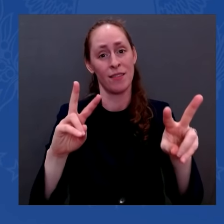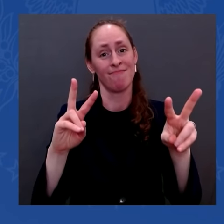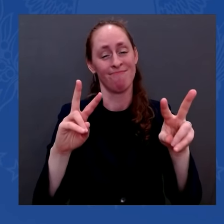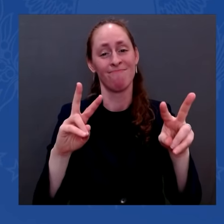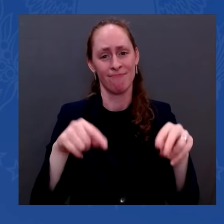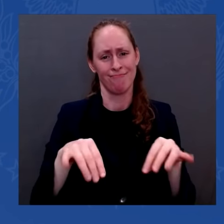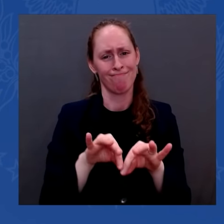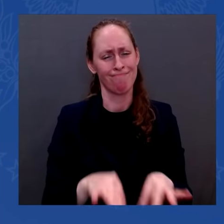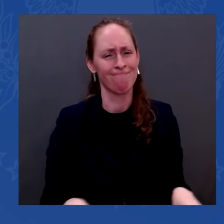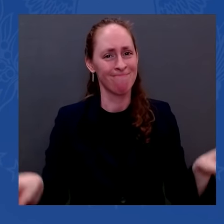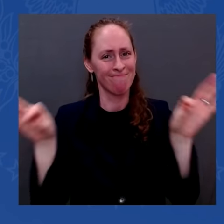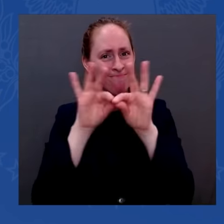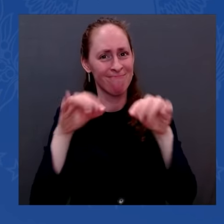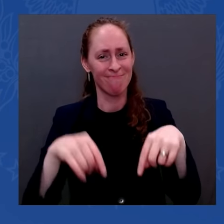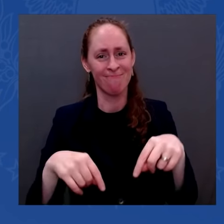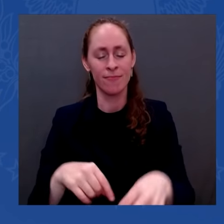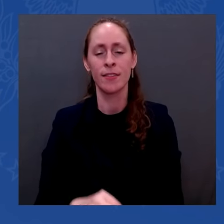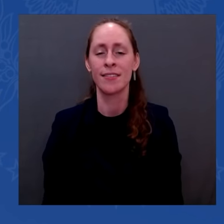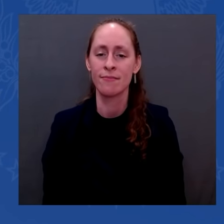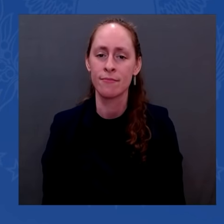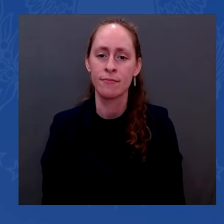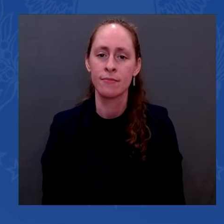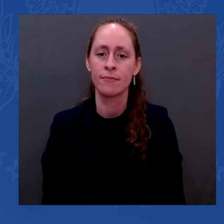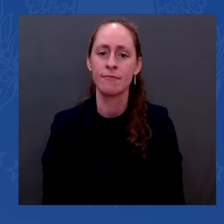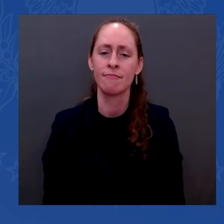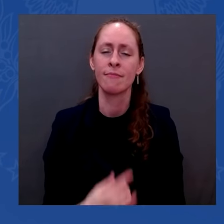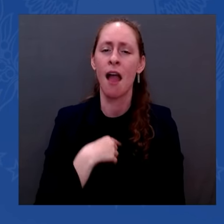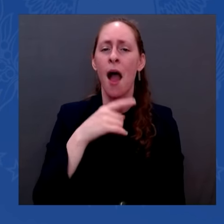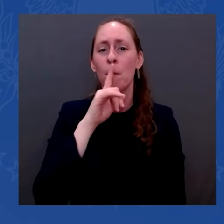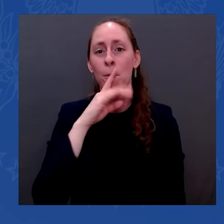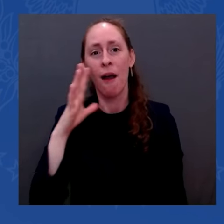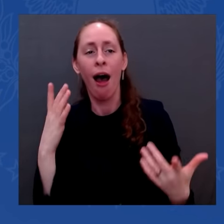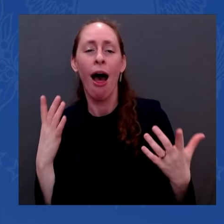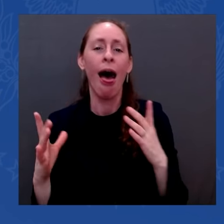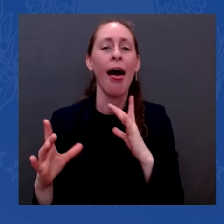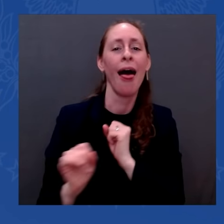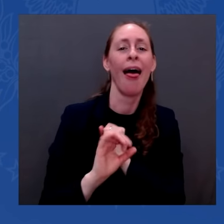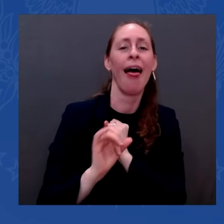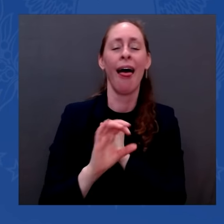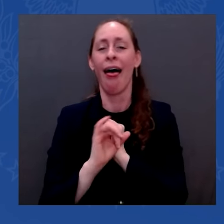We're still doing a lot of the due diligence. But if it's as big as it appears to be,